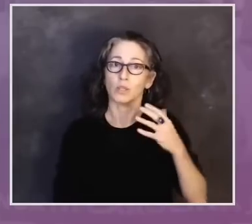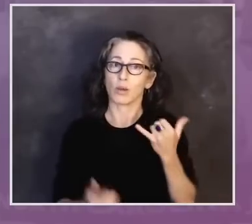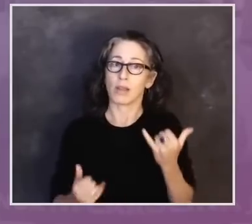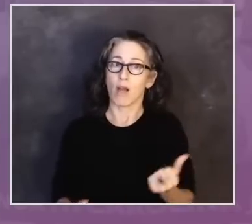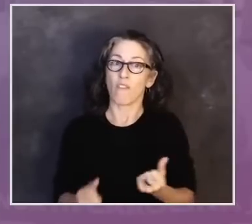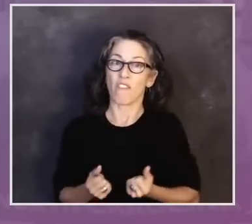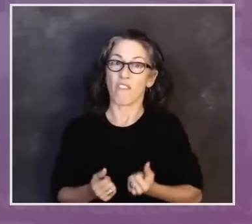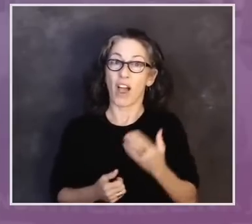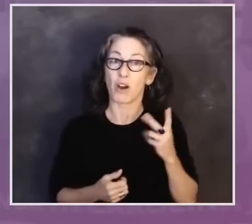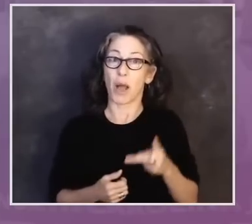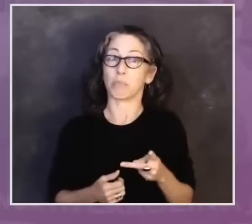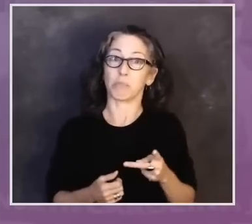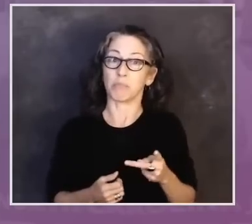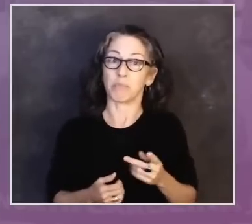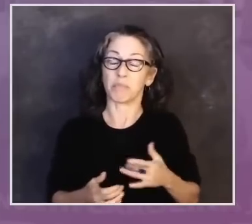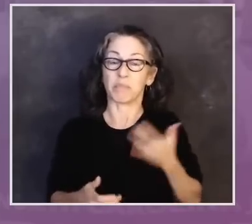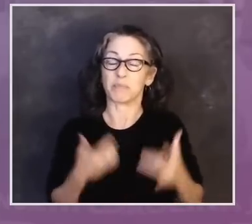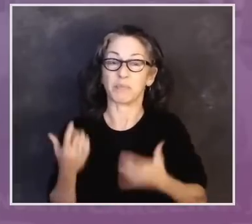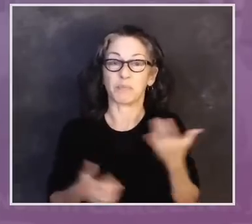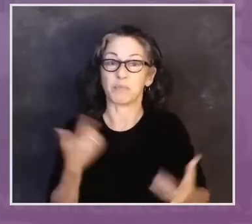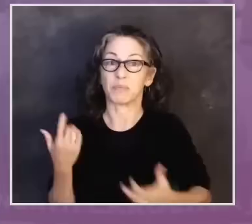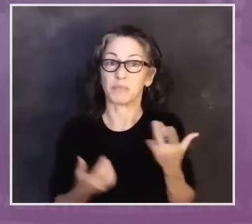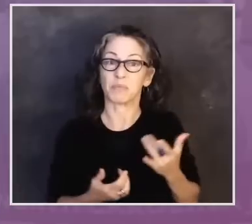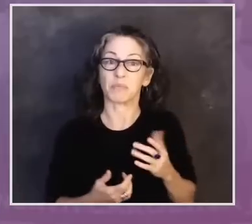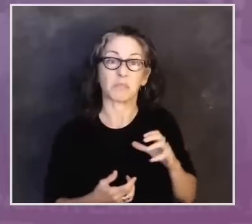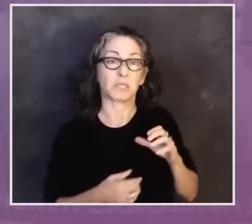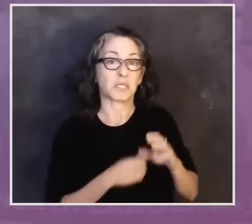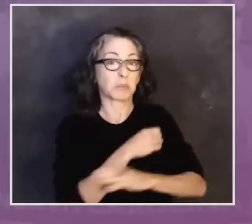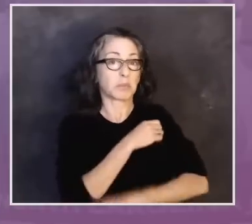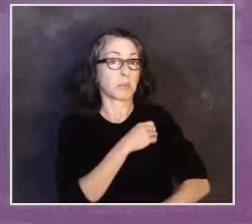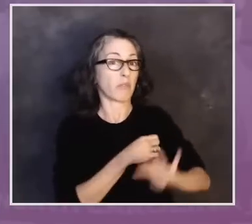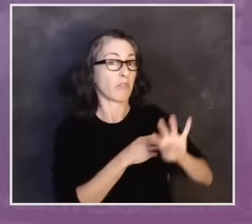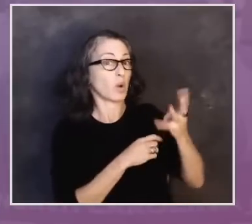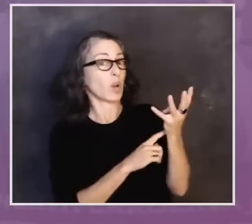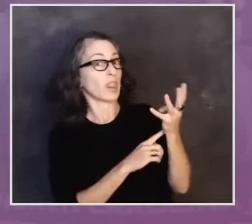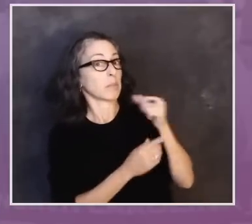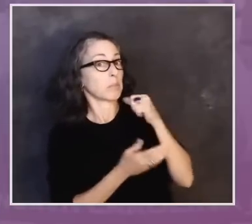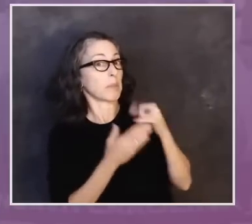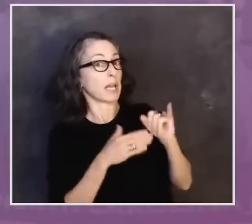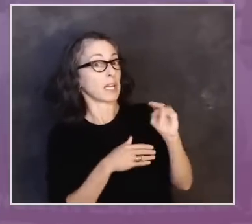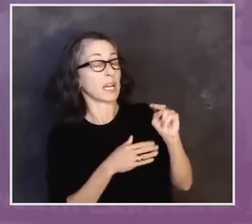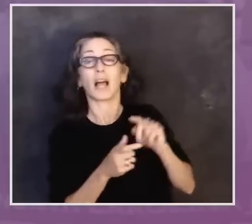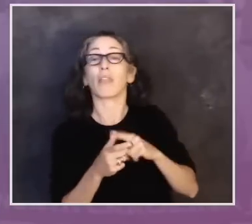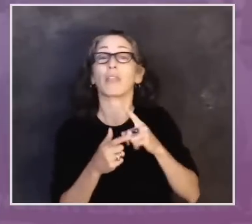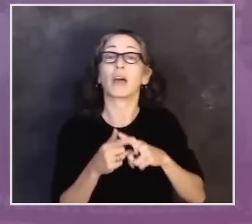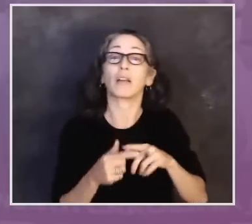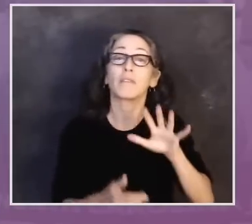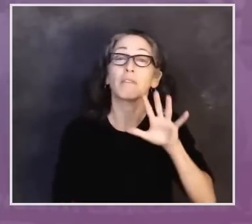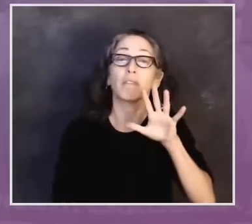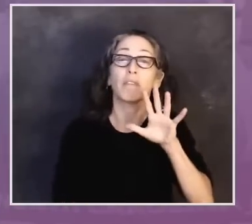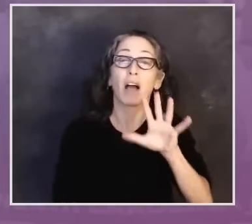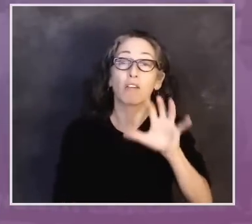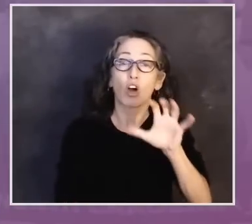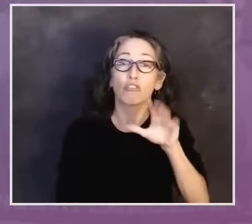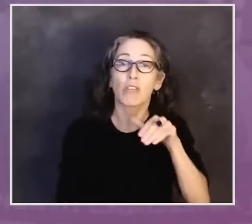NORTH CAROLINA. SO WE'RE FIRED UP THAT WE STARTED VOTING BY MAIL ON